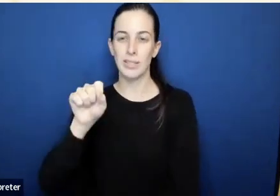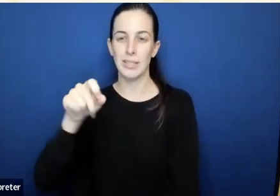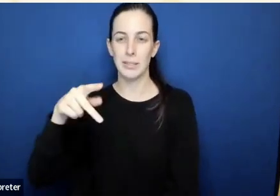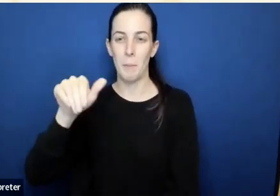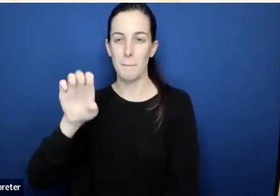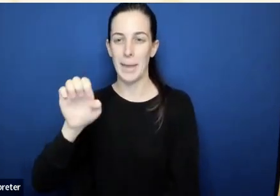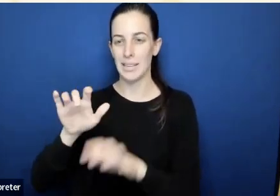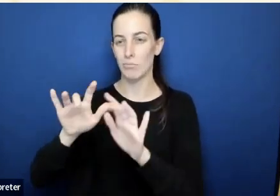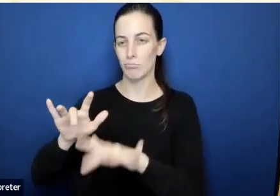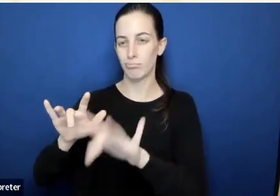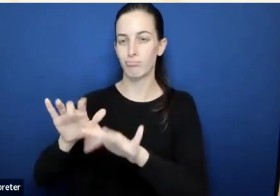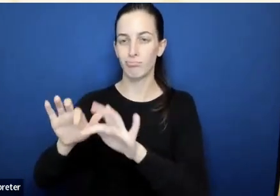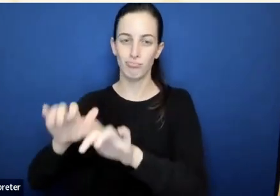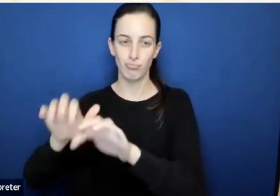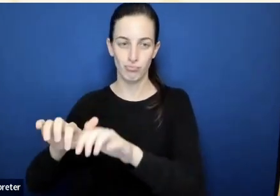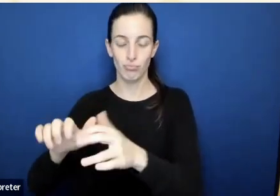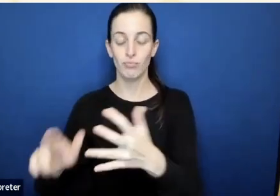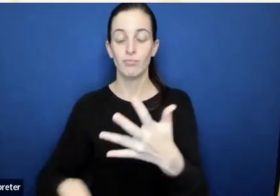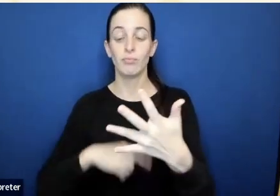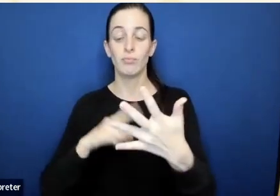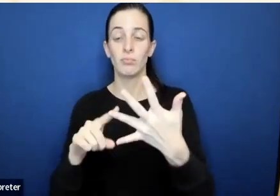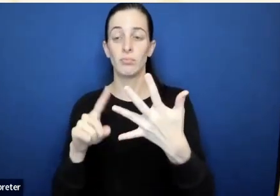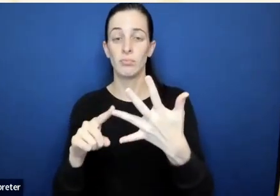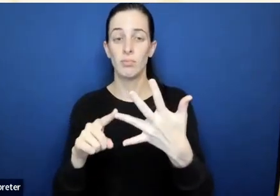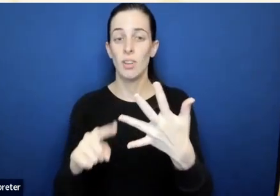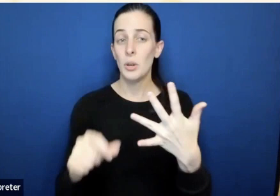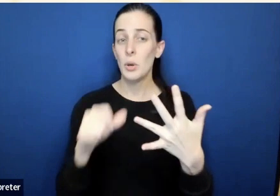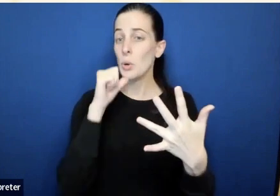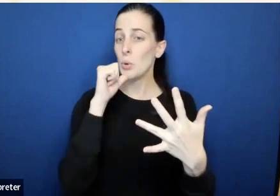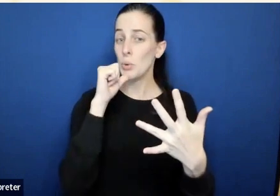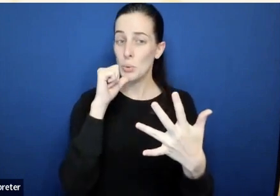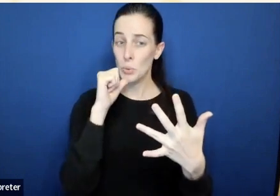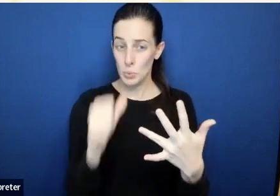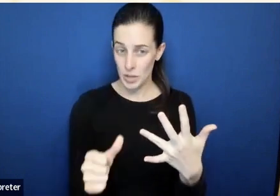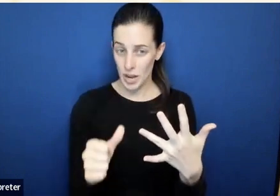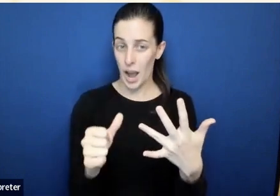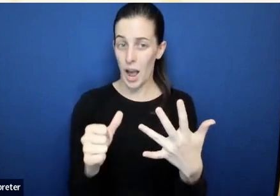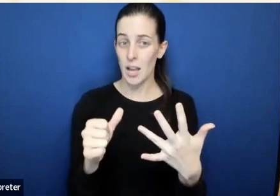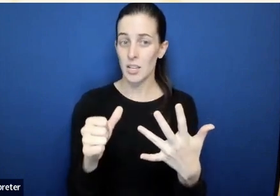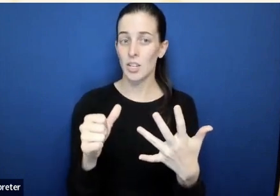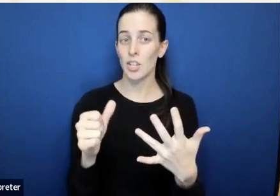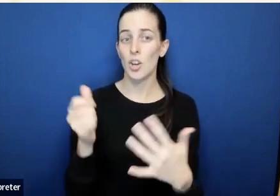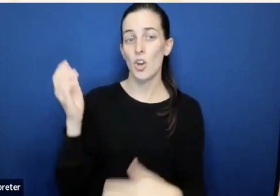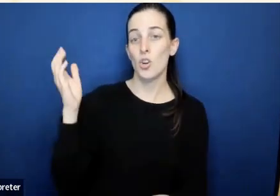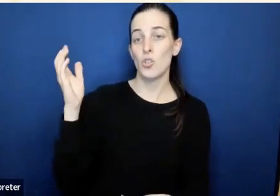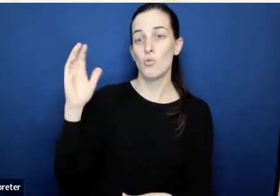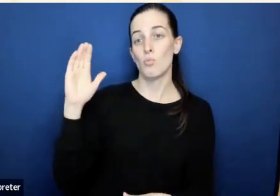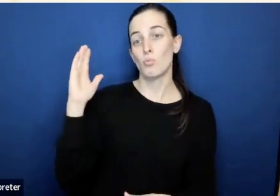The rule four says, do not add role equal to presentation or aria-hidden equal true on focusable elements.